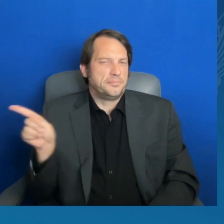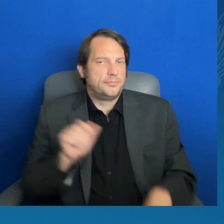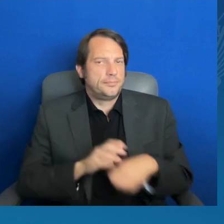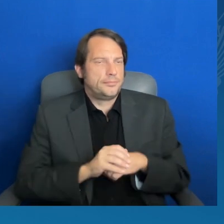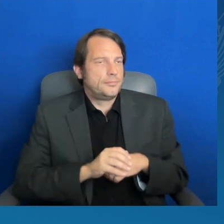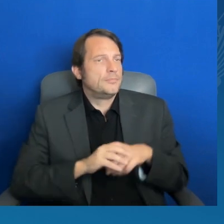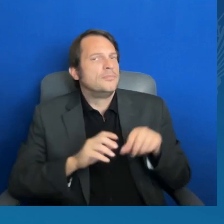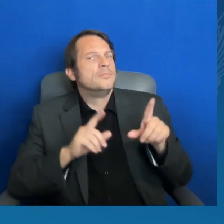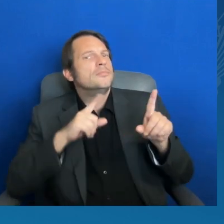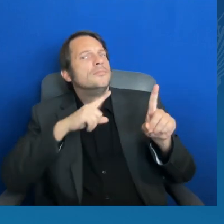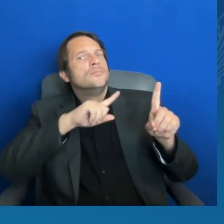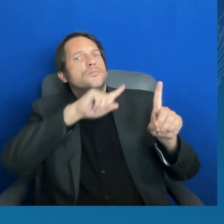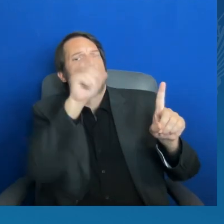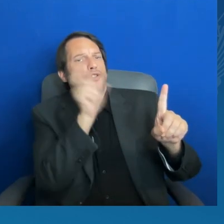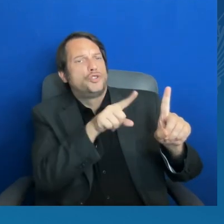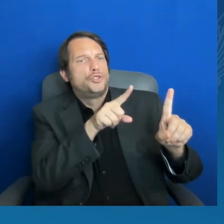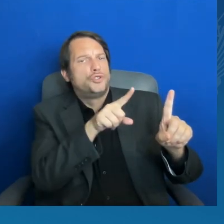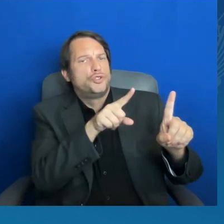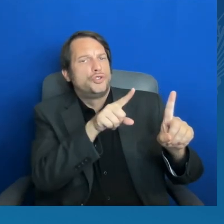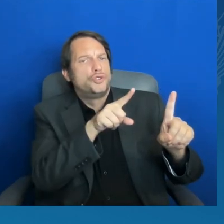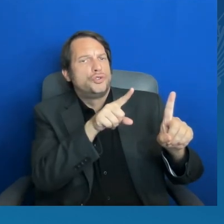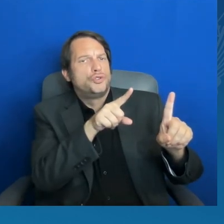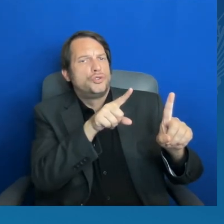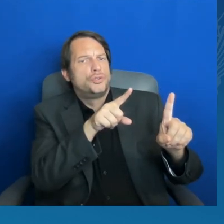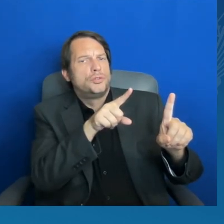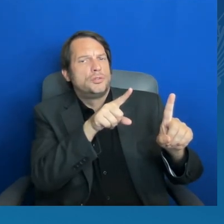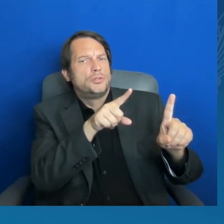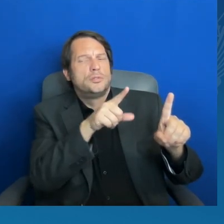with so many survivors of gun violence, like myself,